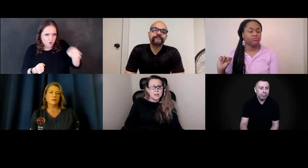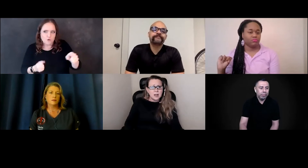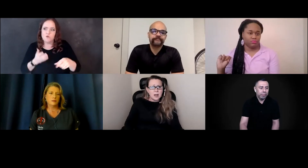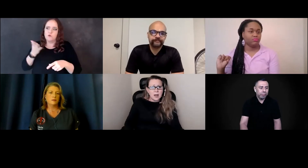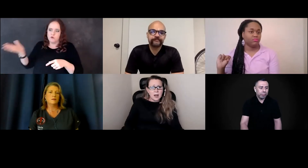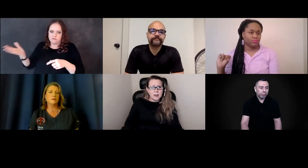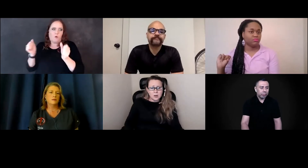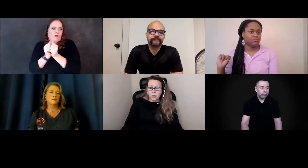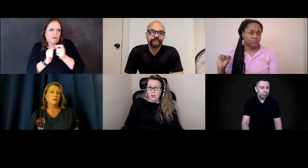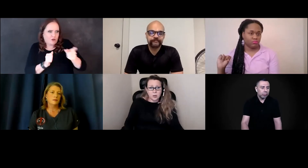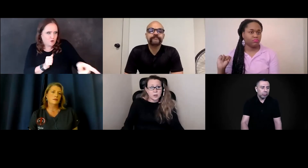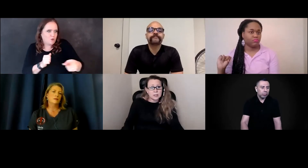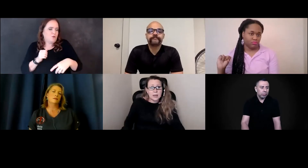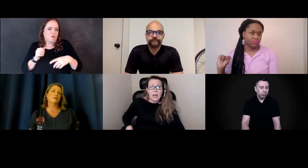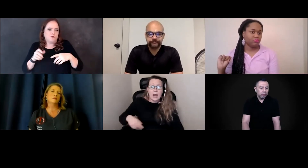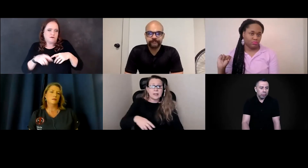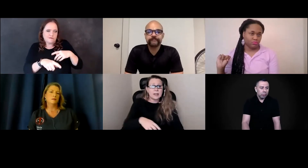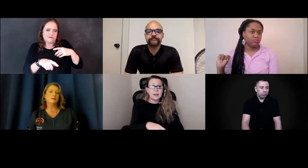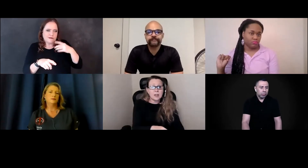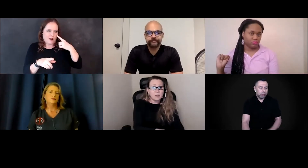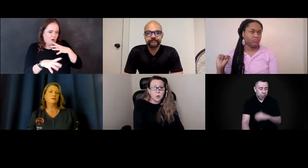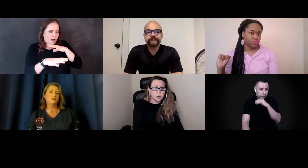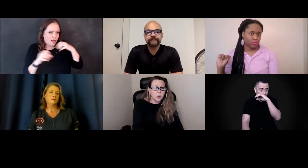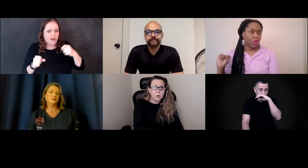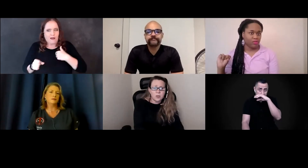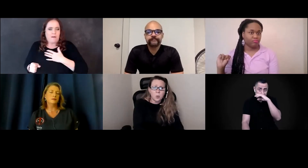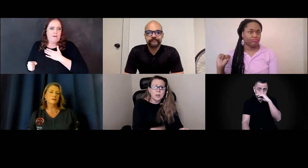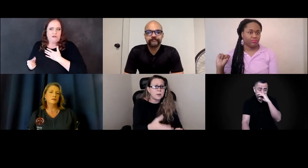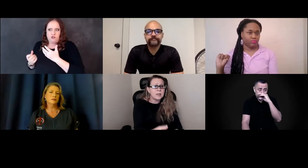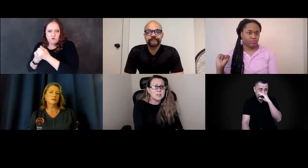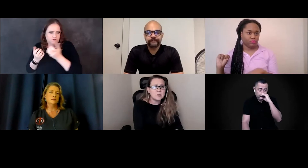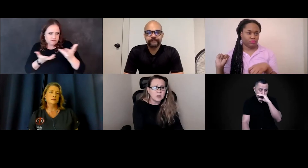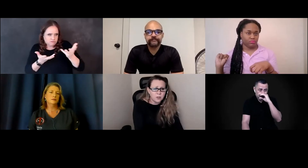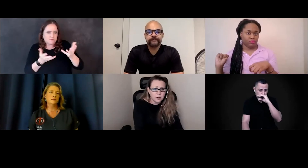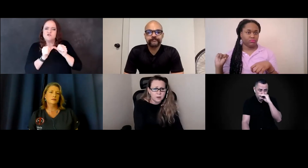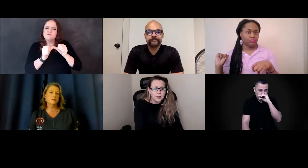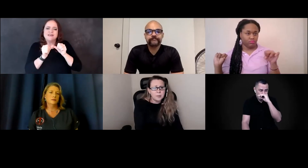And you can say I can advocate for you or with you, what do we need to do different?